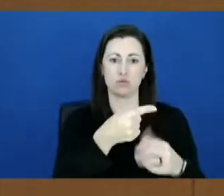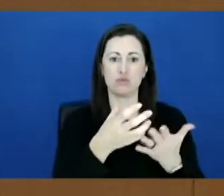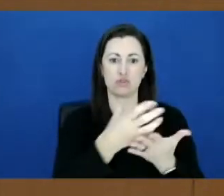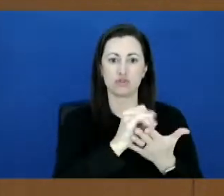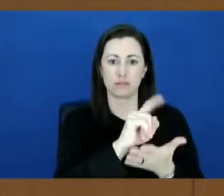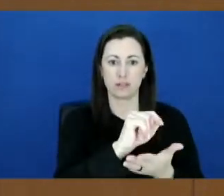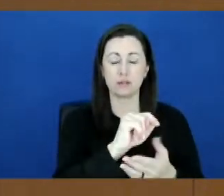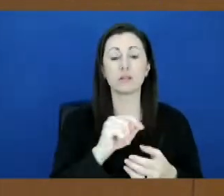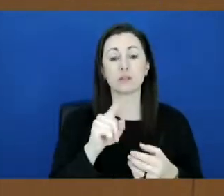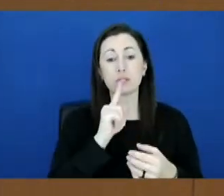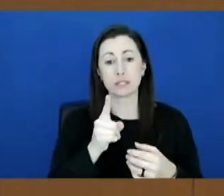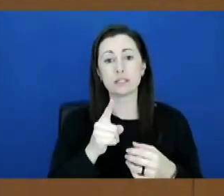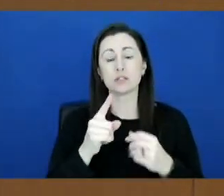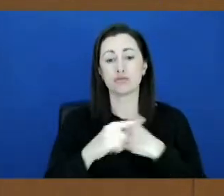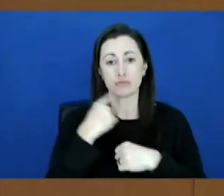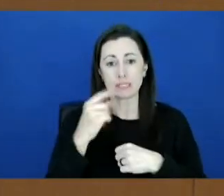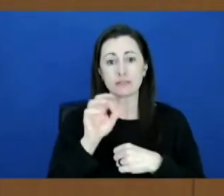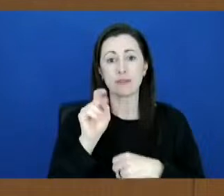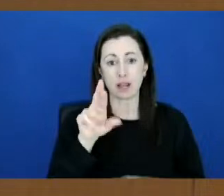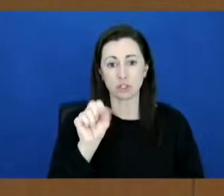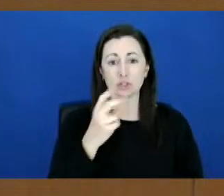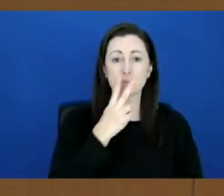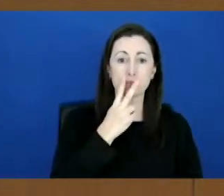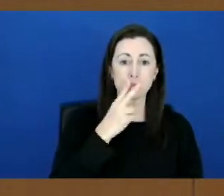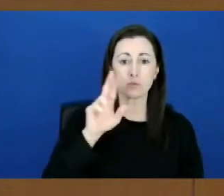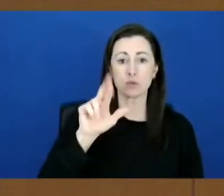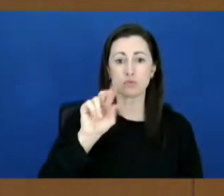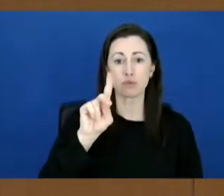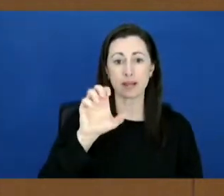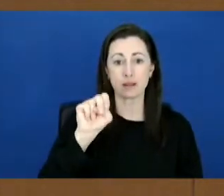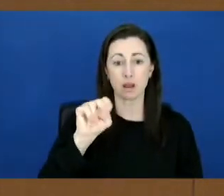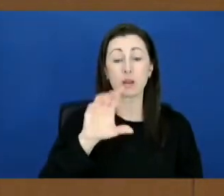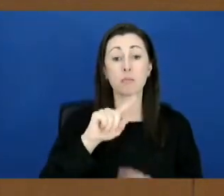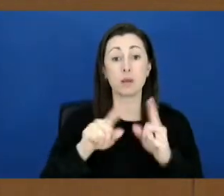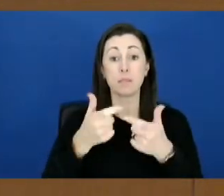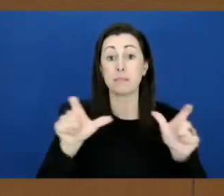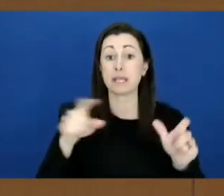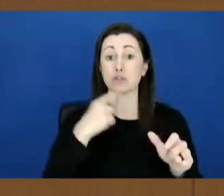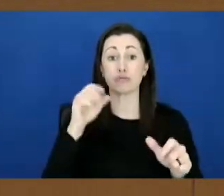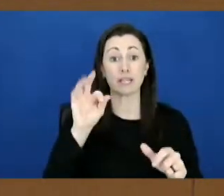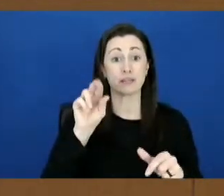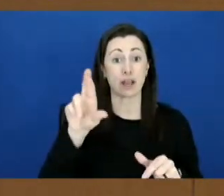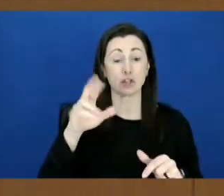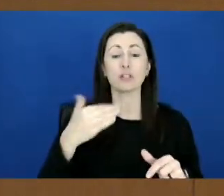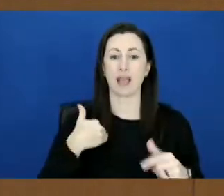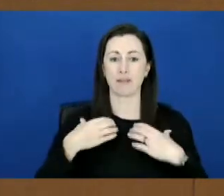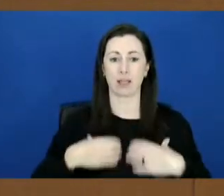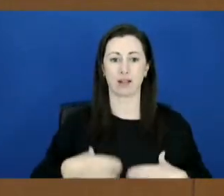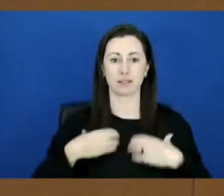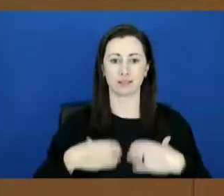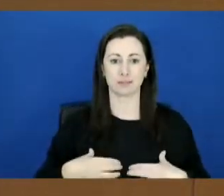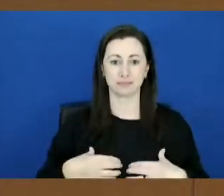THERE ARE MANY RISK FACTORS FOR LUNG CANCER, INCLUDING SMOKE AND